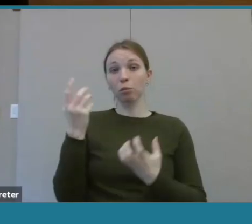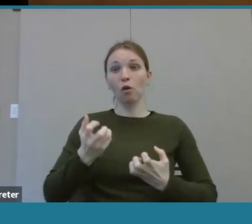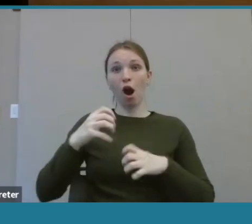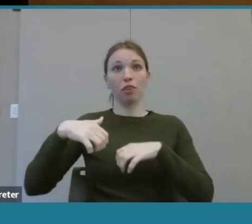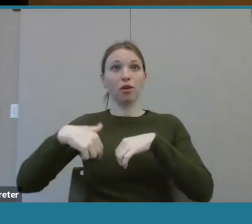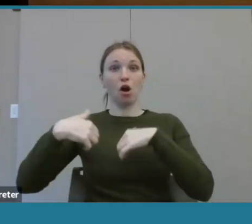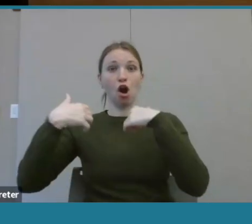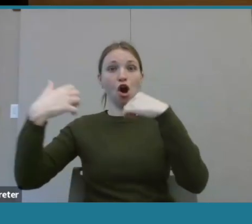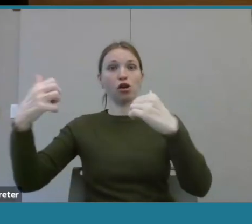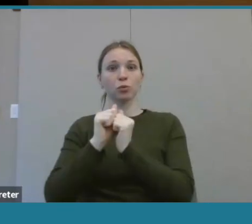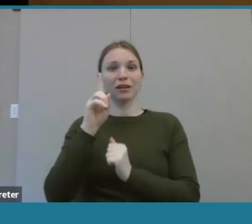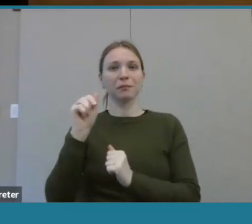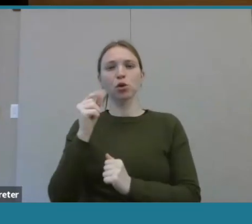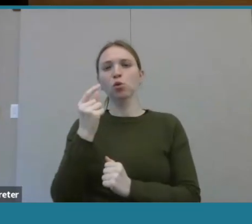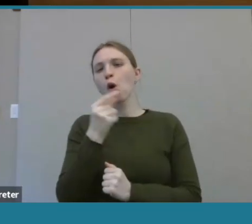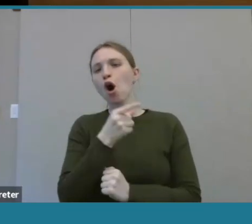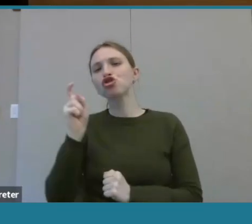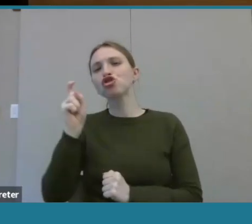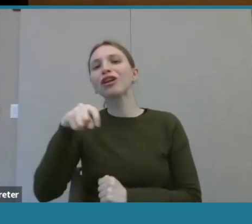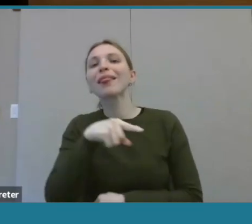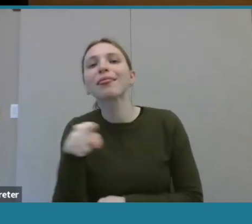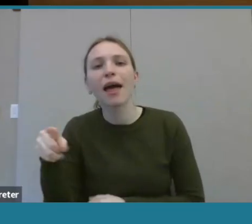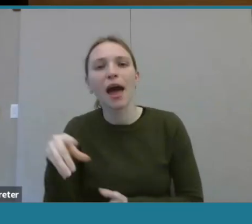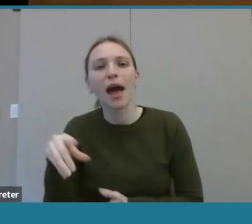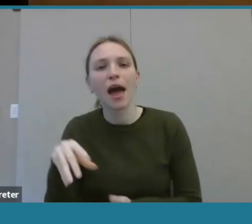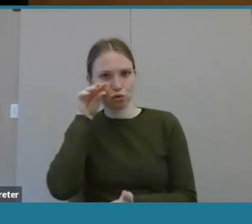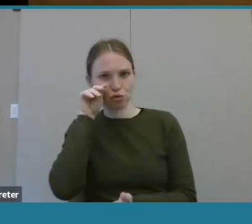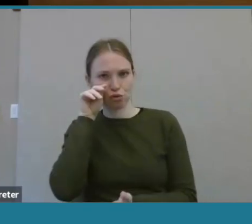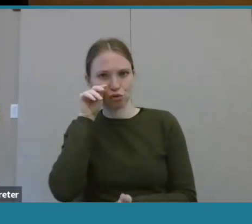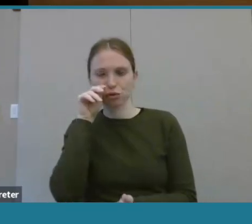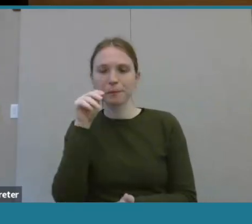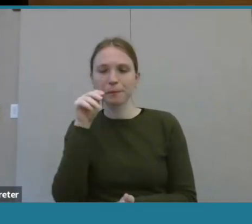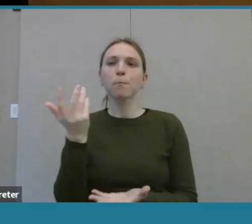What do you think gives the most kind of already ideas and information that would